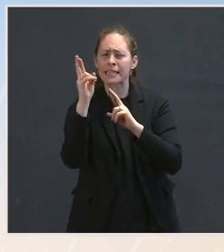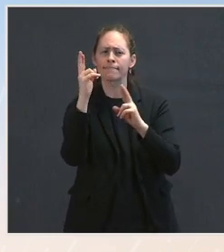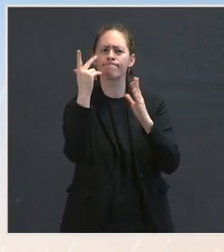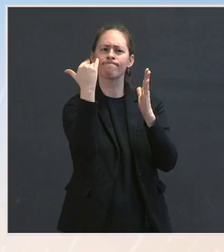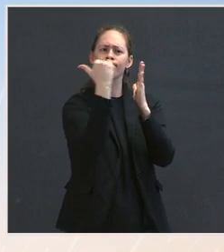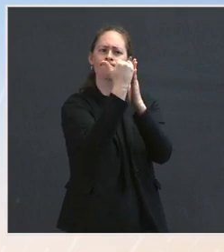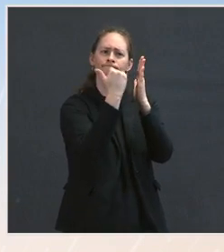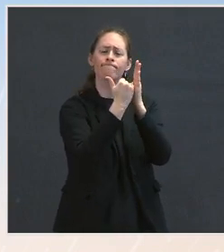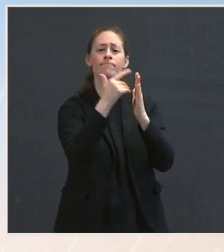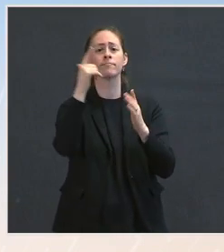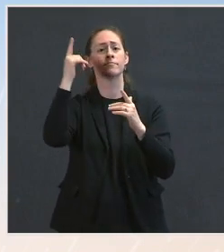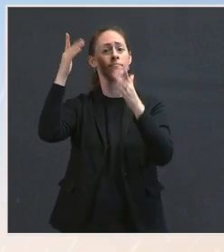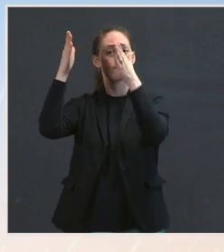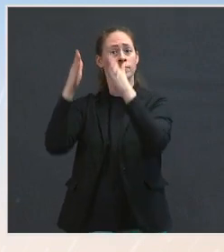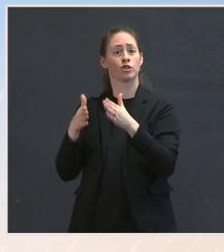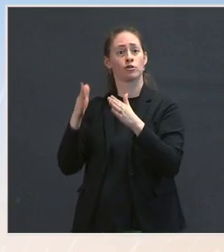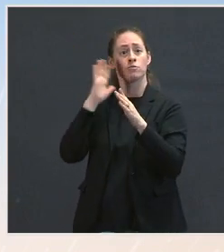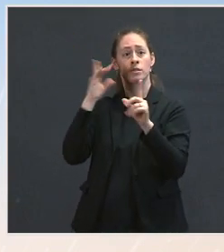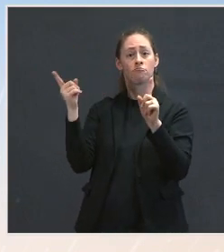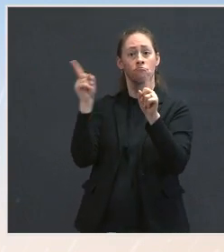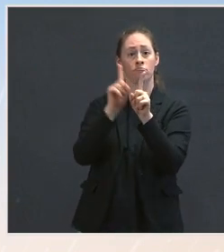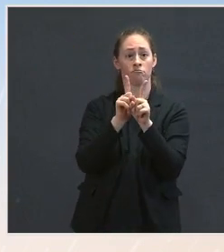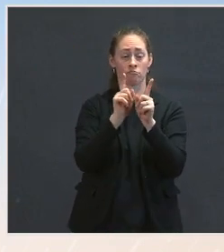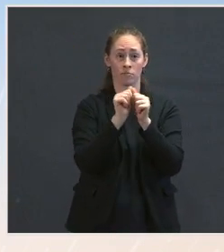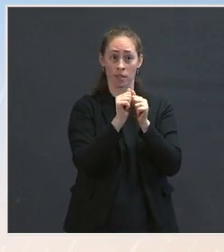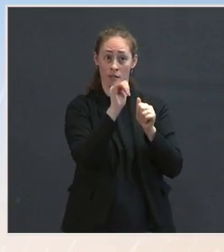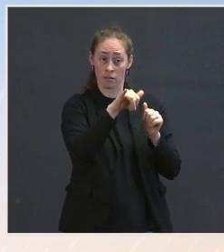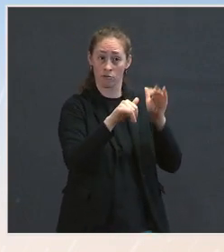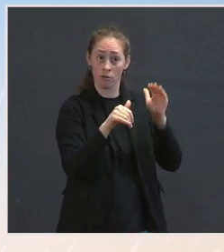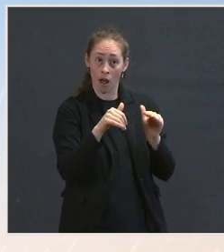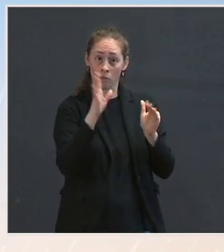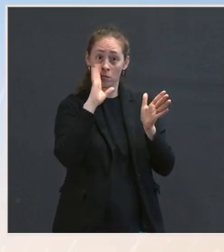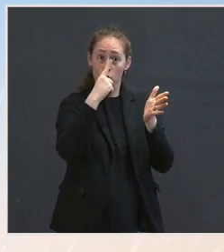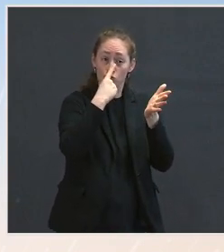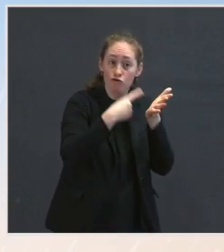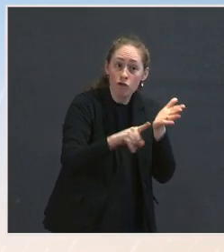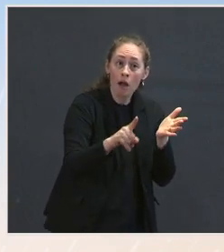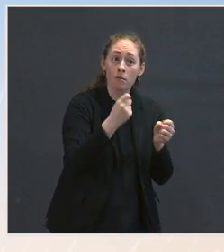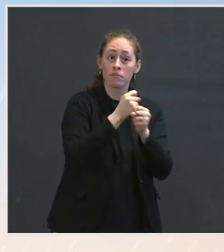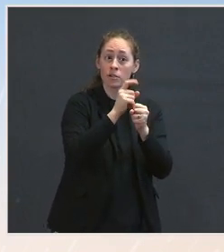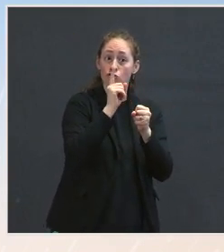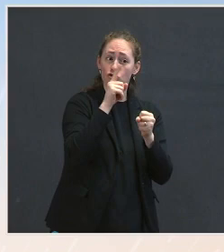and check out the facilities, see the care that the children are receiving, and report back to Congress.